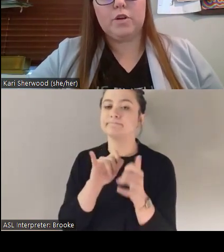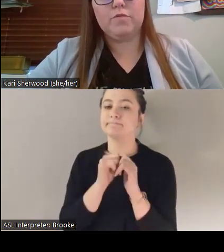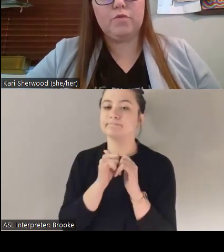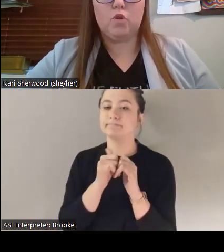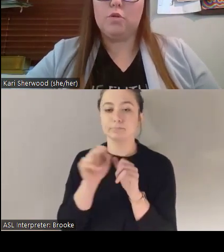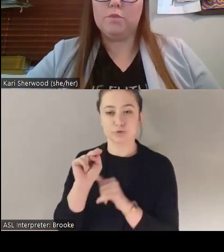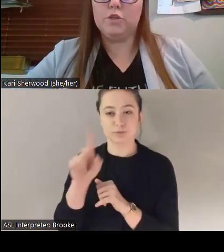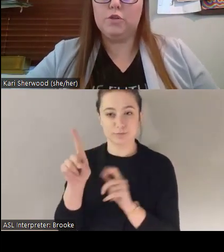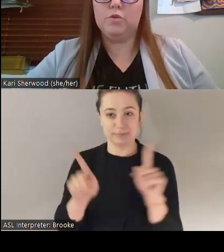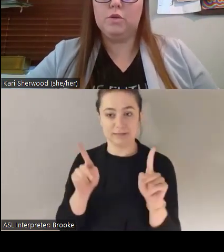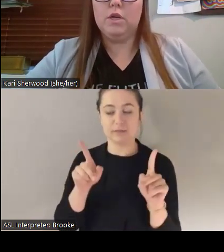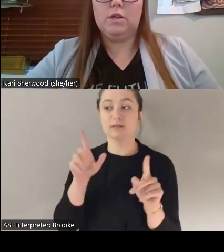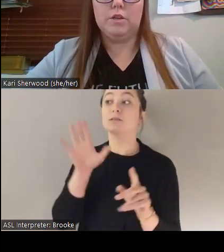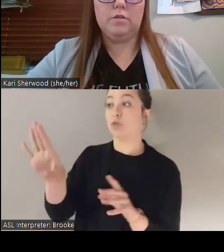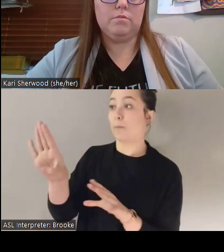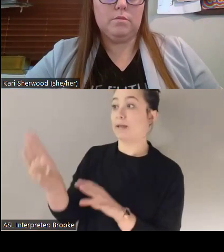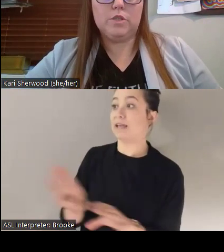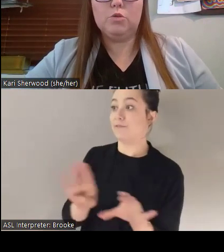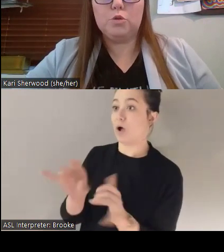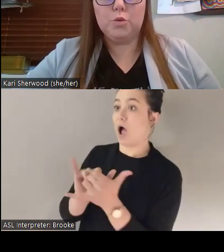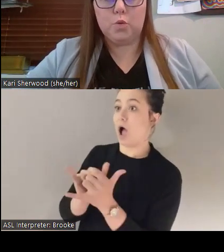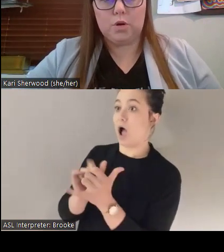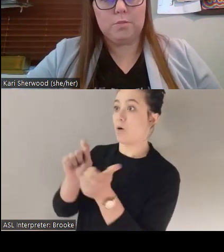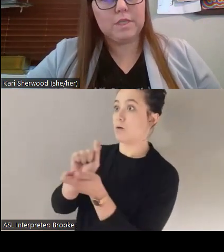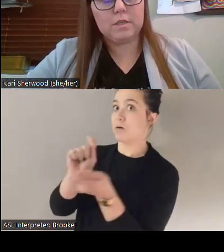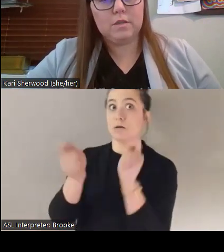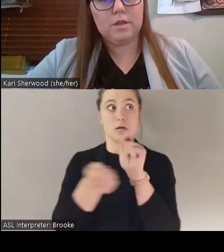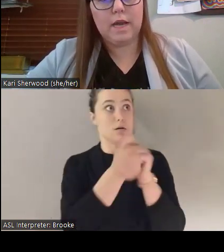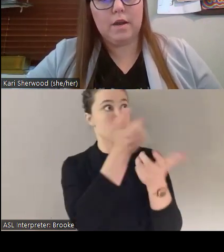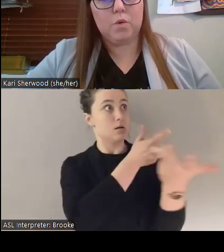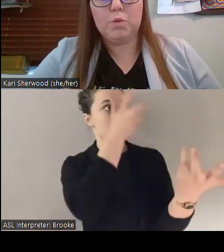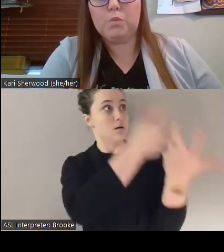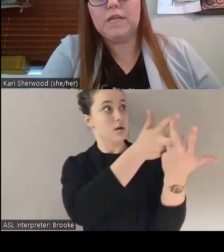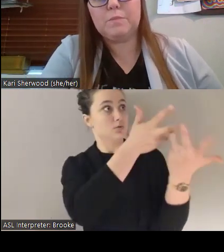conform to social norms that were put in place by